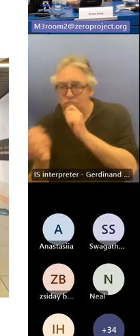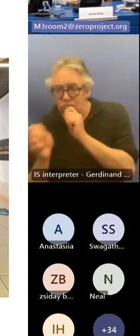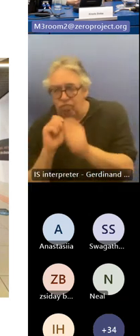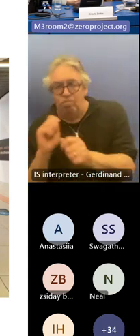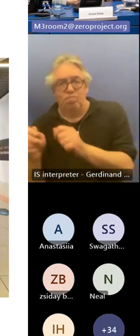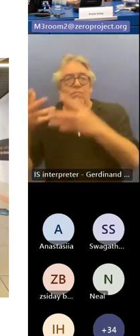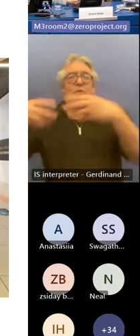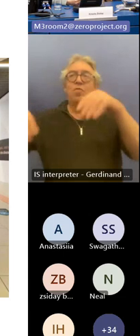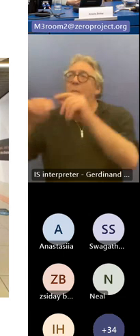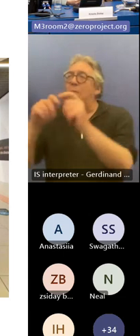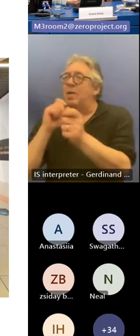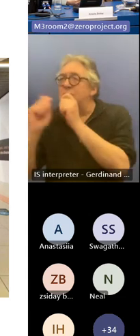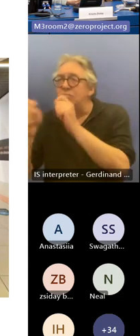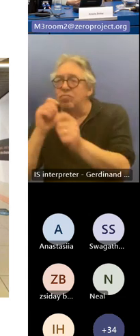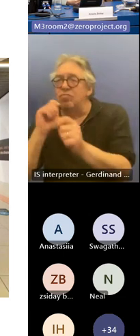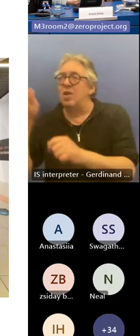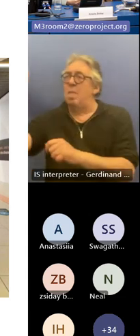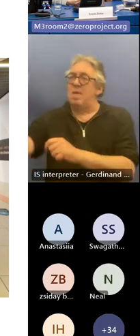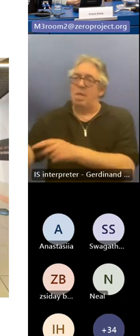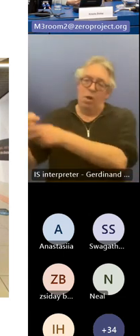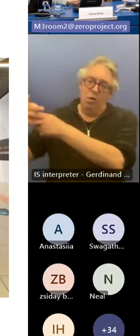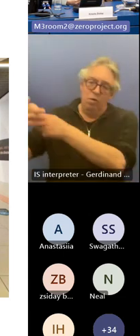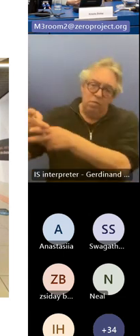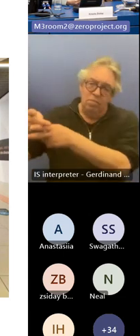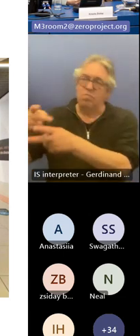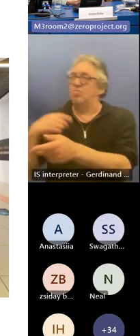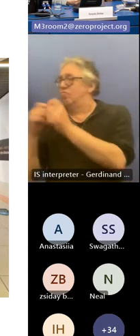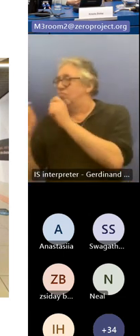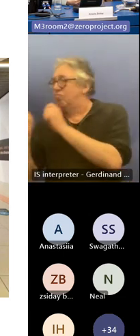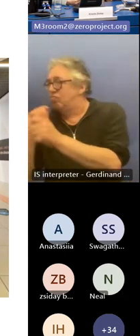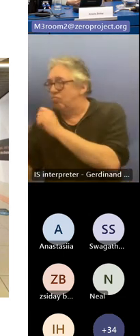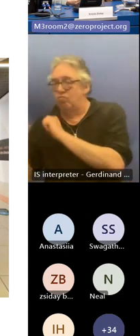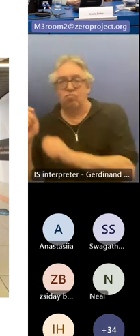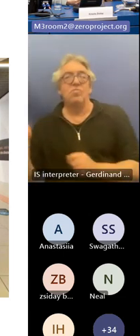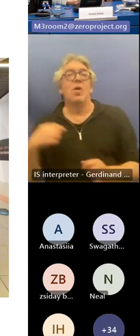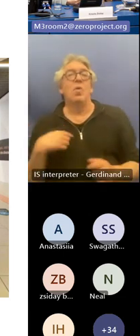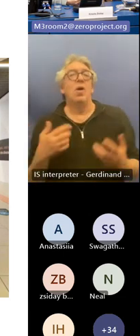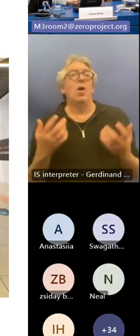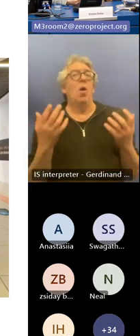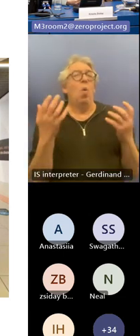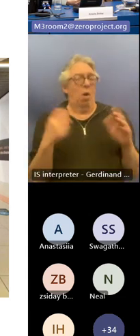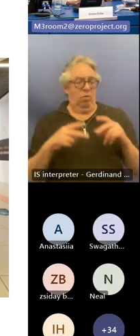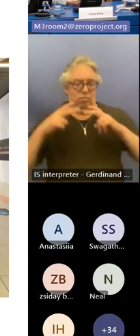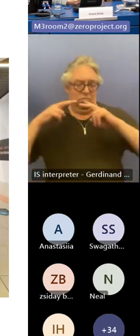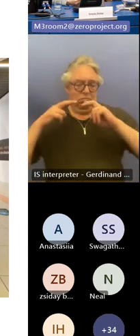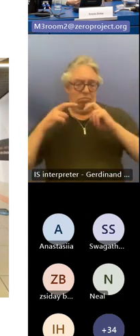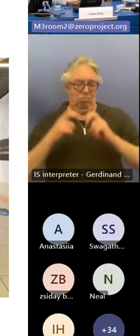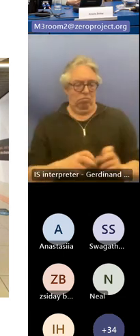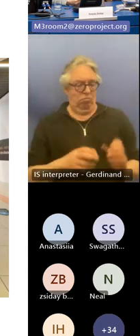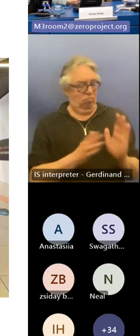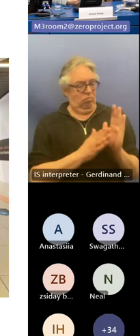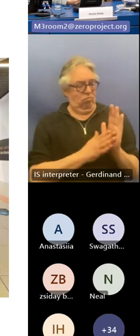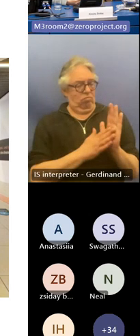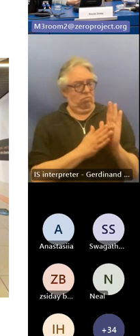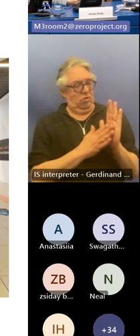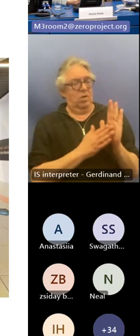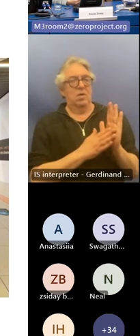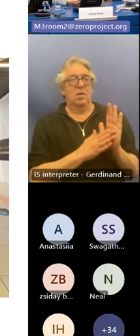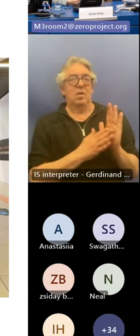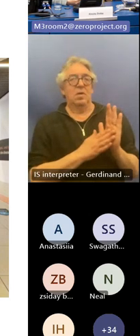caretakers were involved. We wanted to start from a point that we work from needs not ideas. The